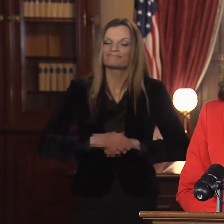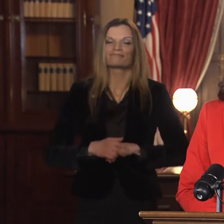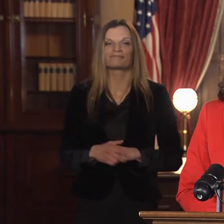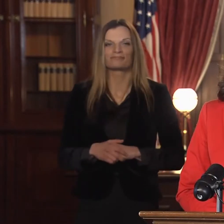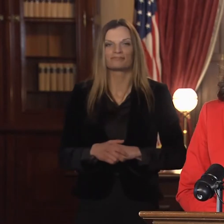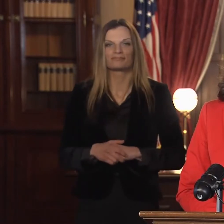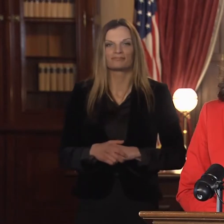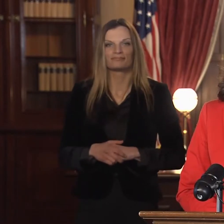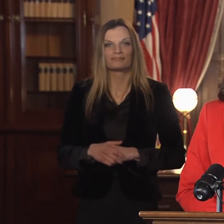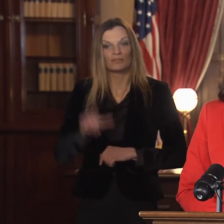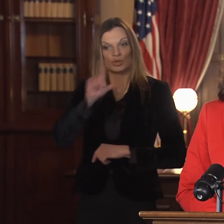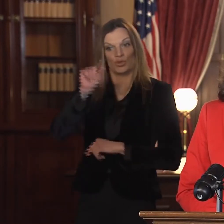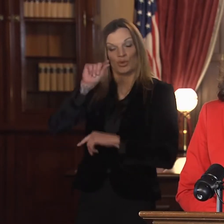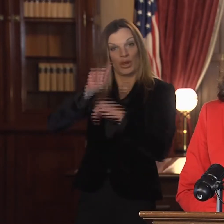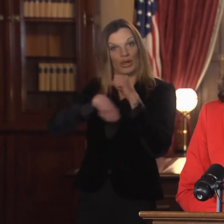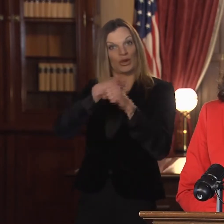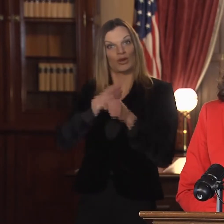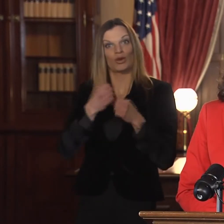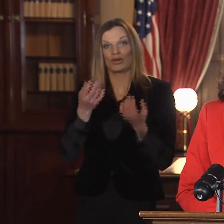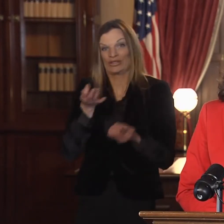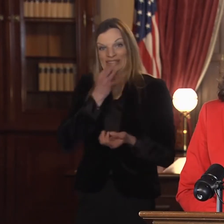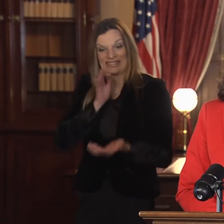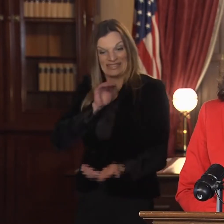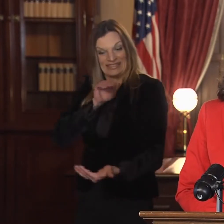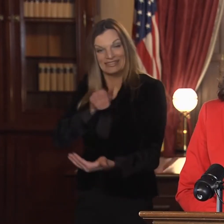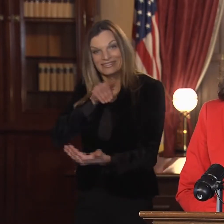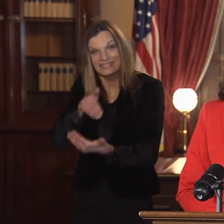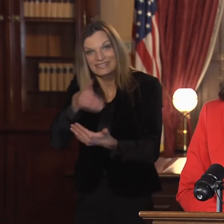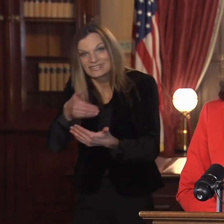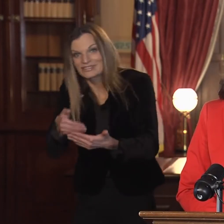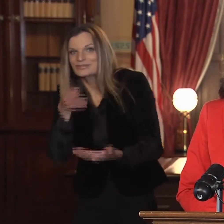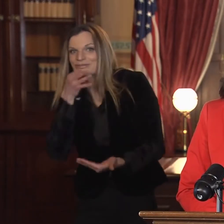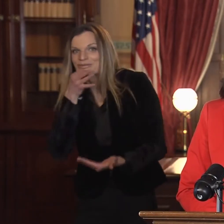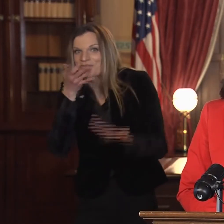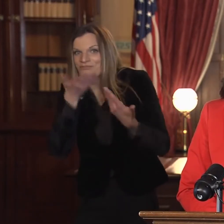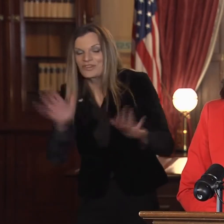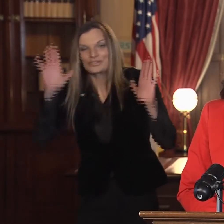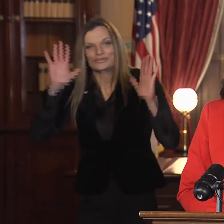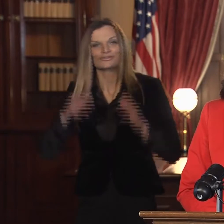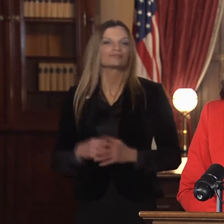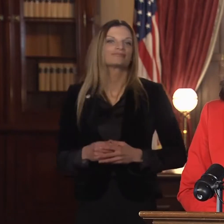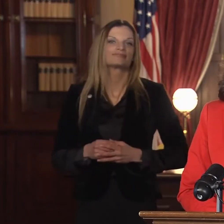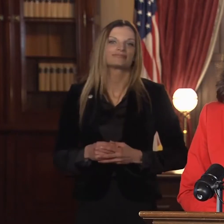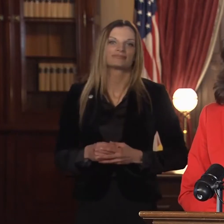WOLVERINES AND SPARTANS, ELECTED LEADERS AND EVERY DAY MICHIGANDERS TO GET IT DONE.